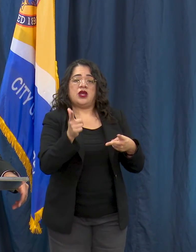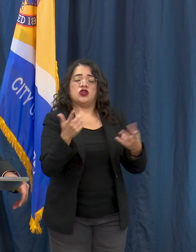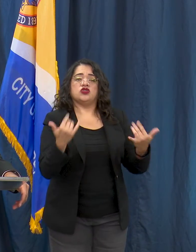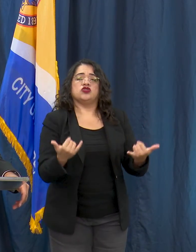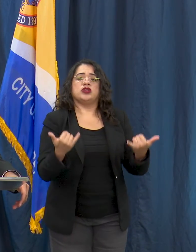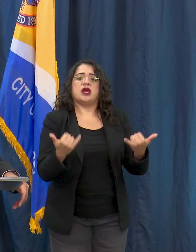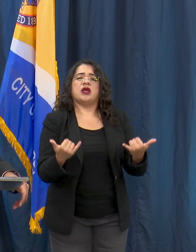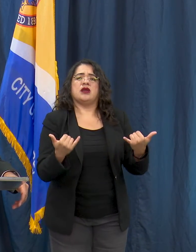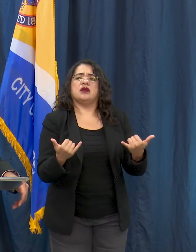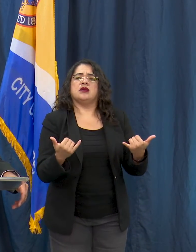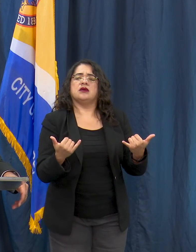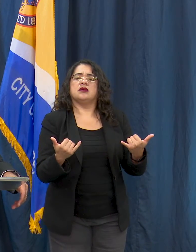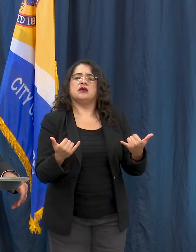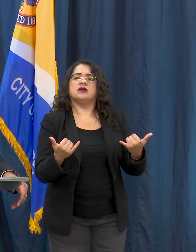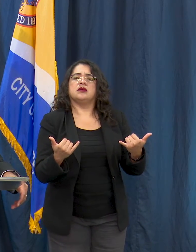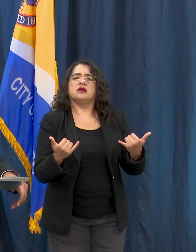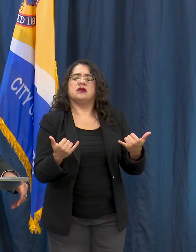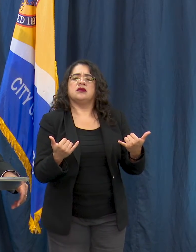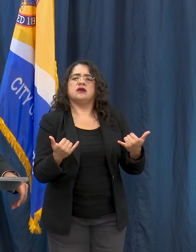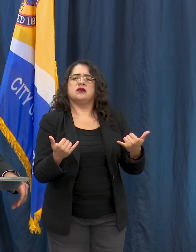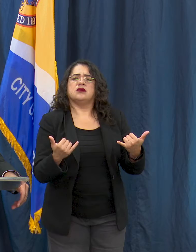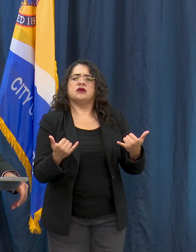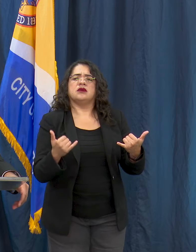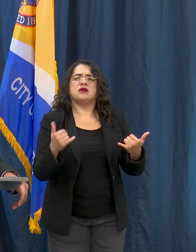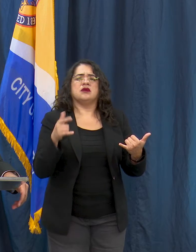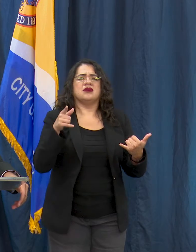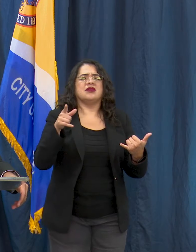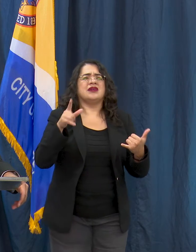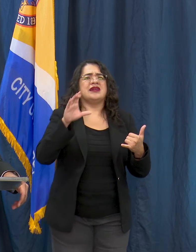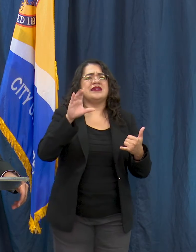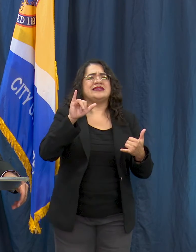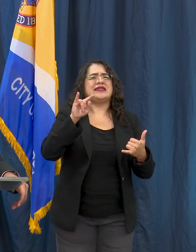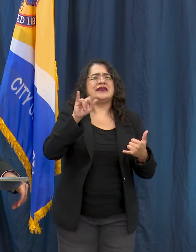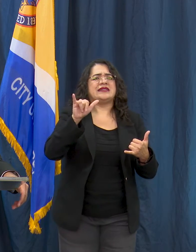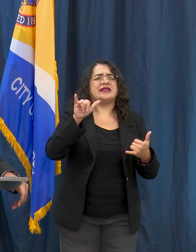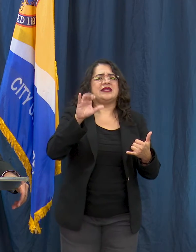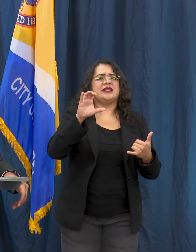because she talked to me this morning, the City Clerk is putting out